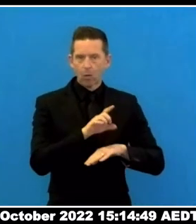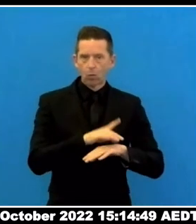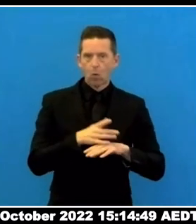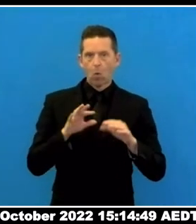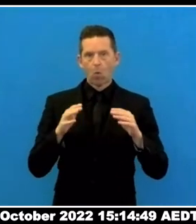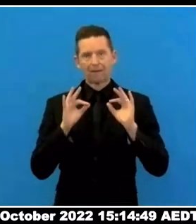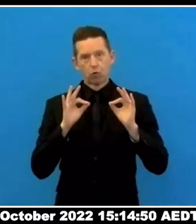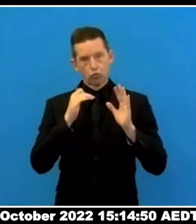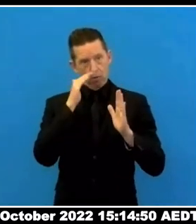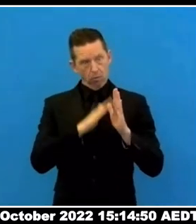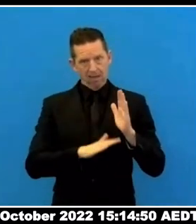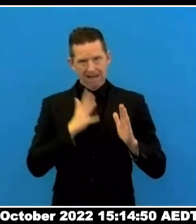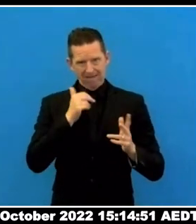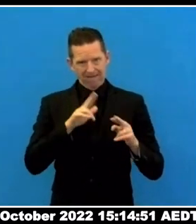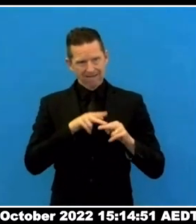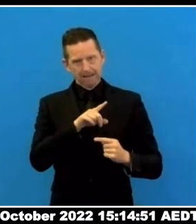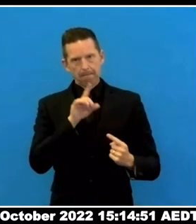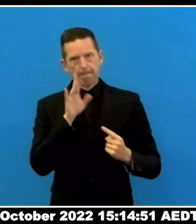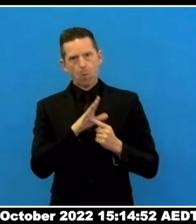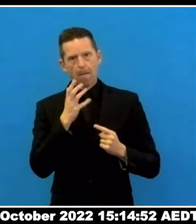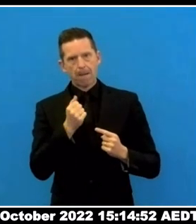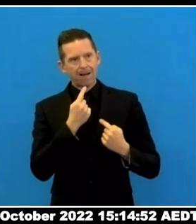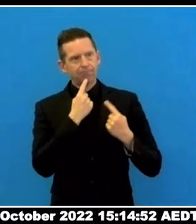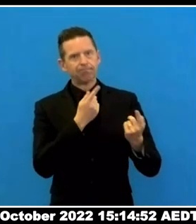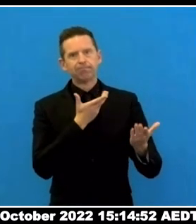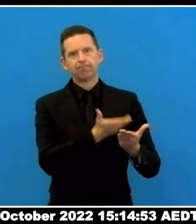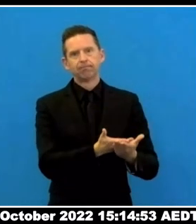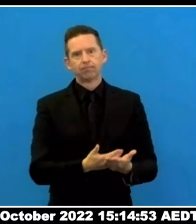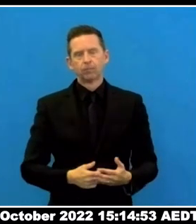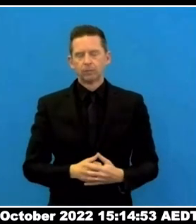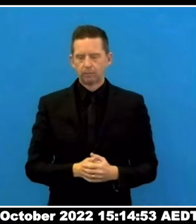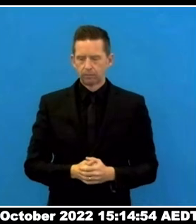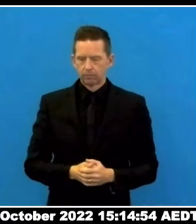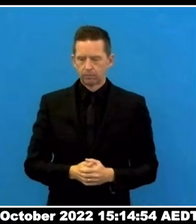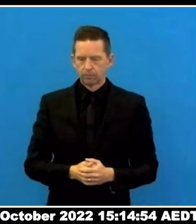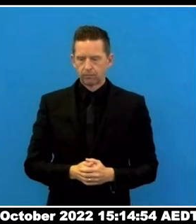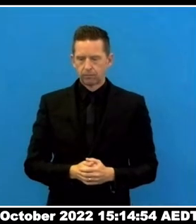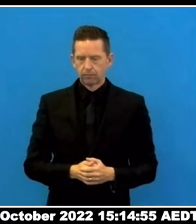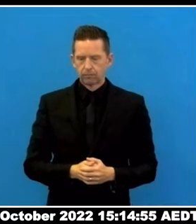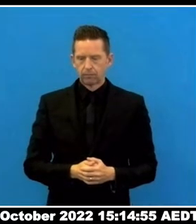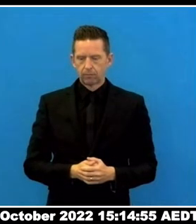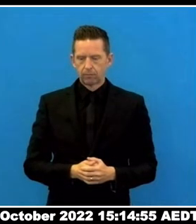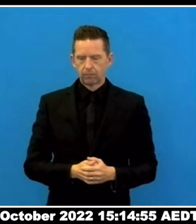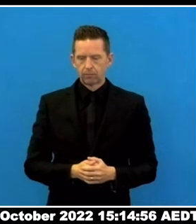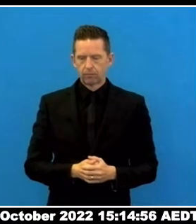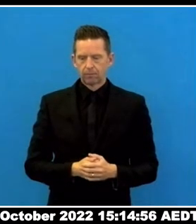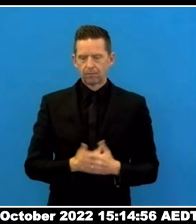and important to deal with the issue that with the issue in a logical way.